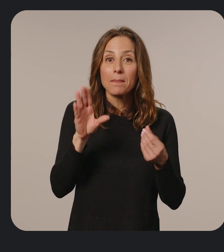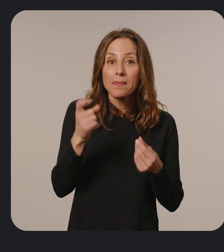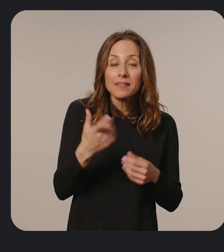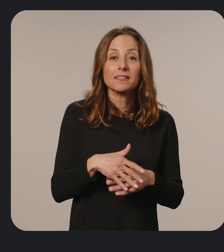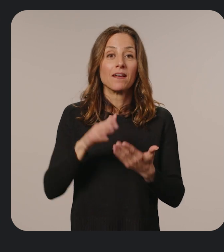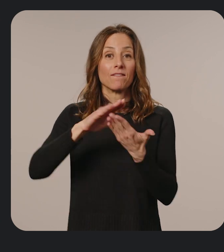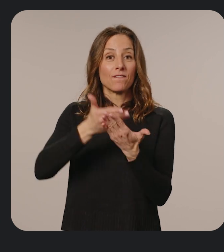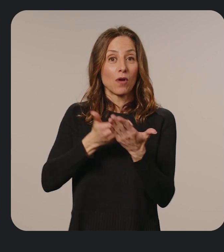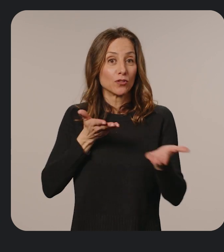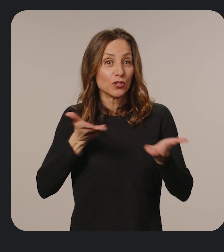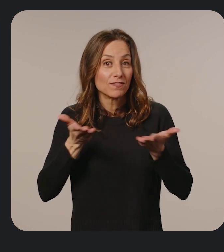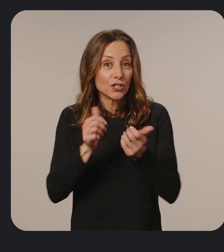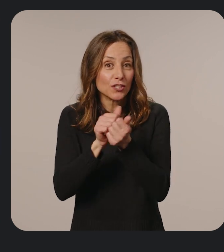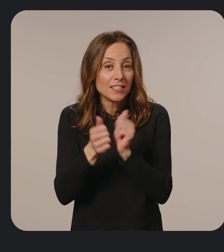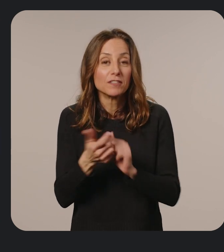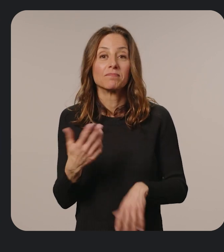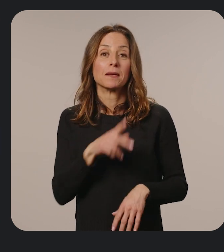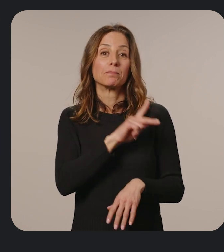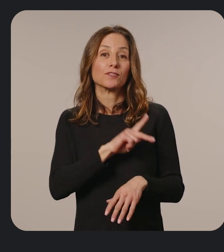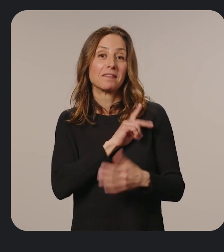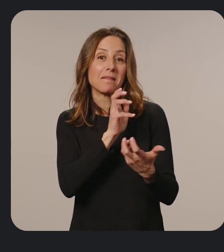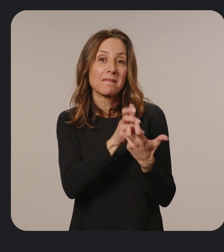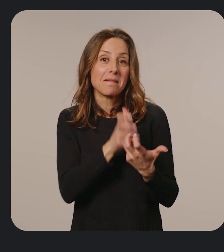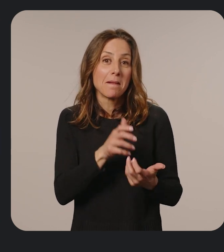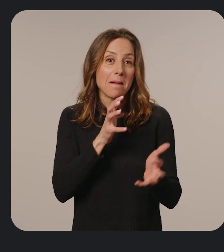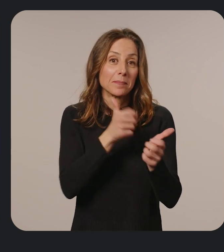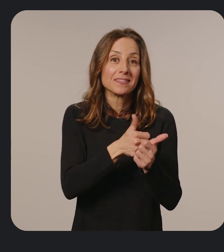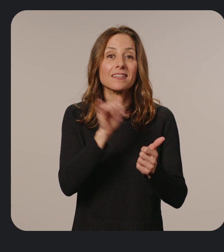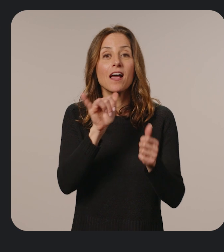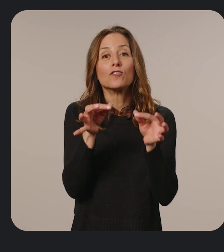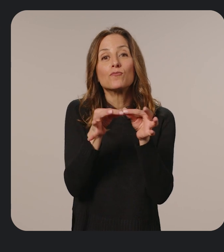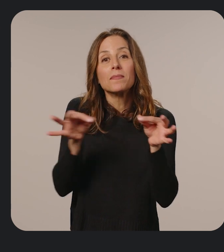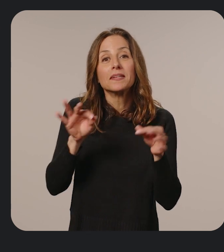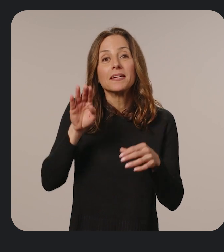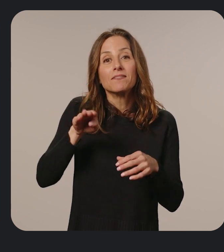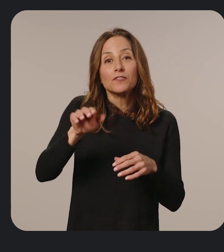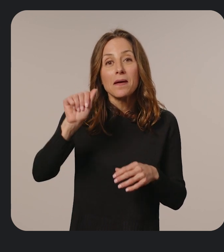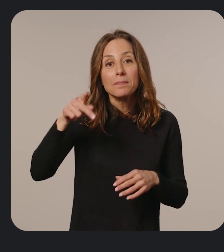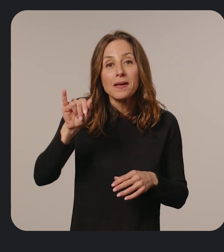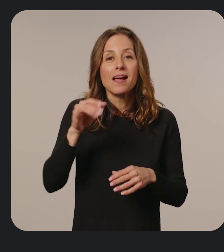and Privacy Sandbox, foreground service changes, personalization updates like the Grammatical Inflection